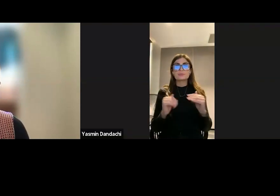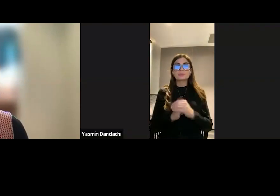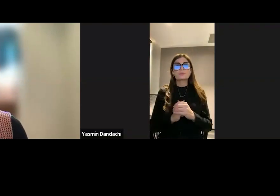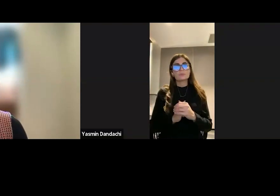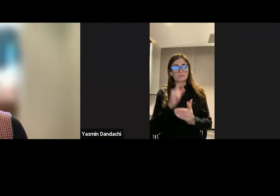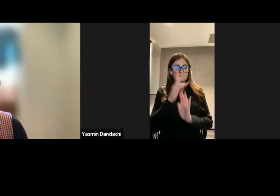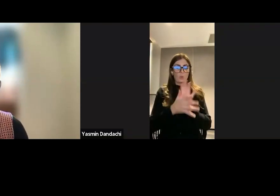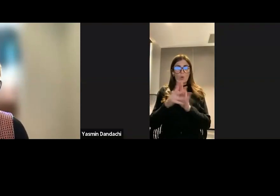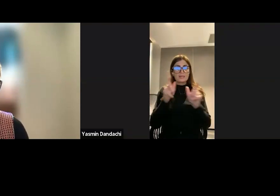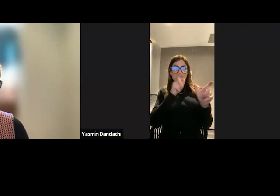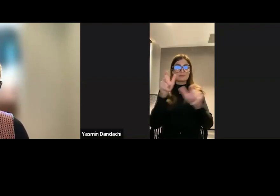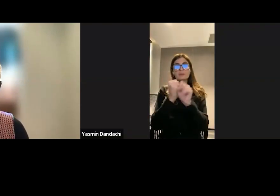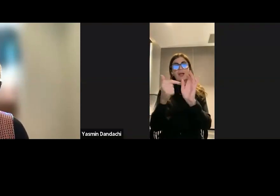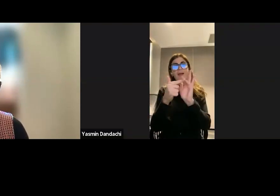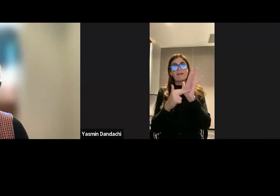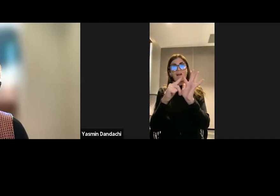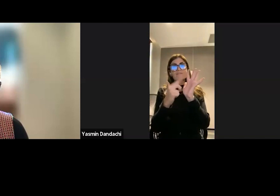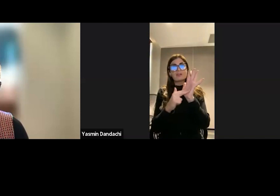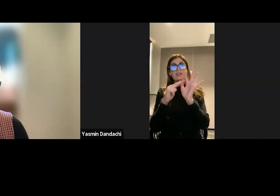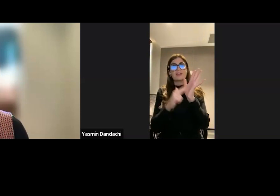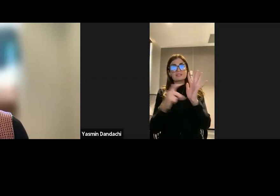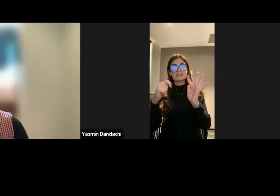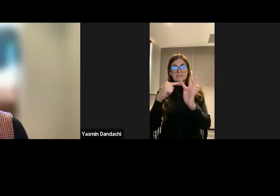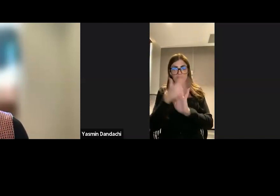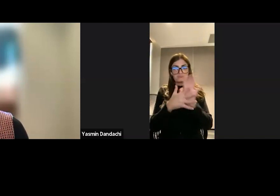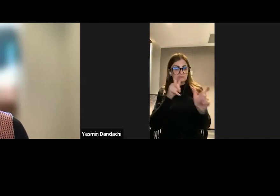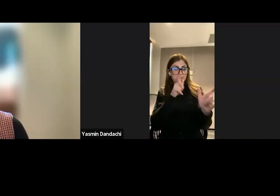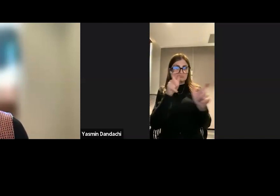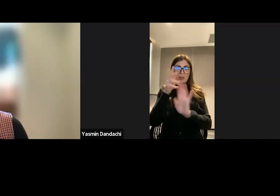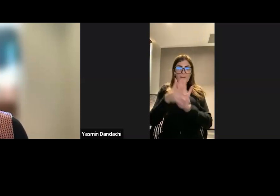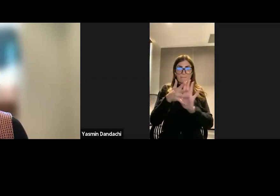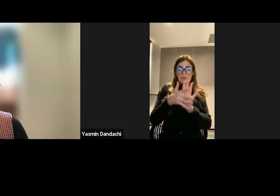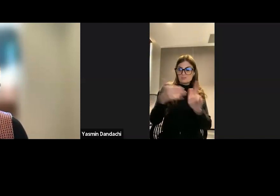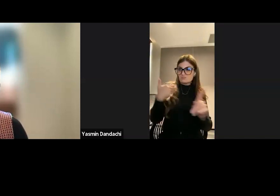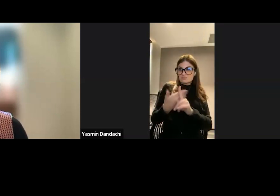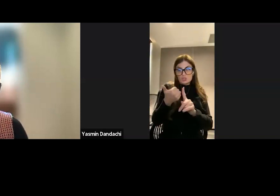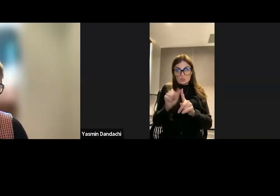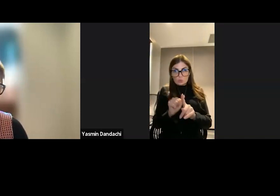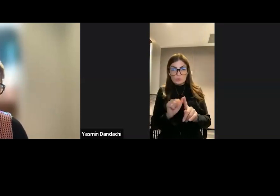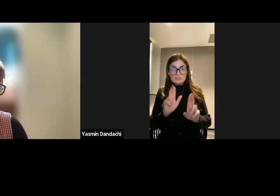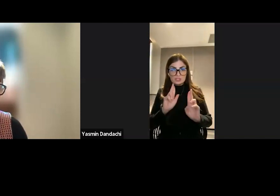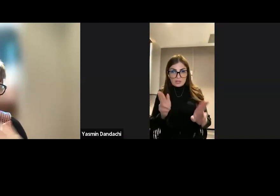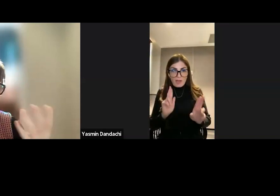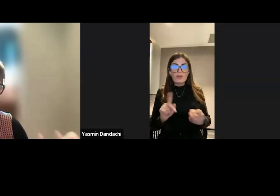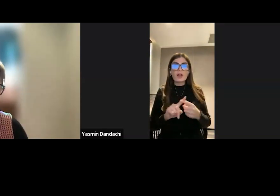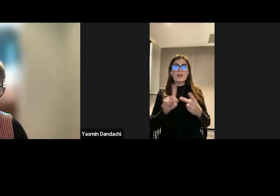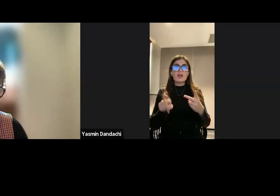Over the years, it's been used generically and it's been used as a concept that's evolved